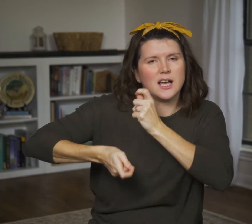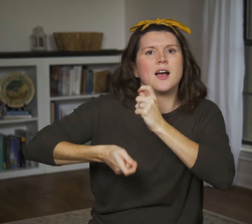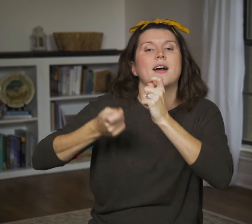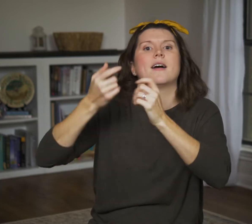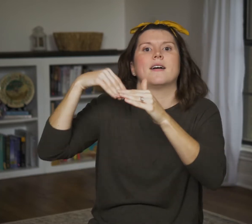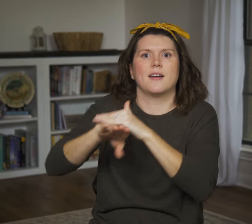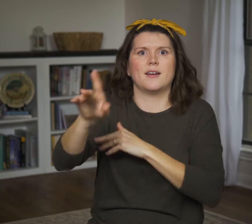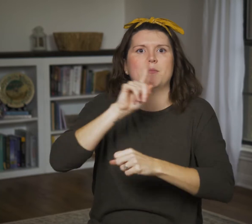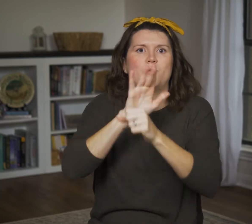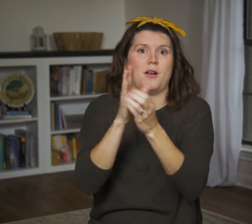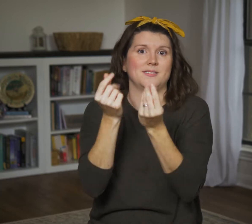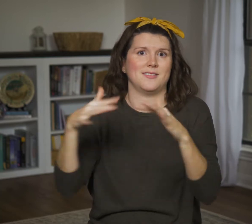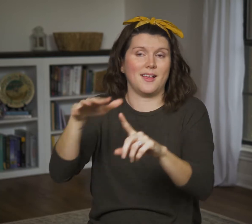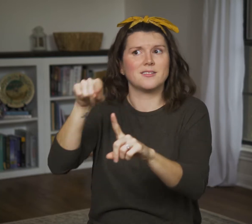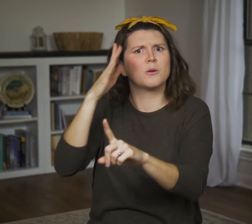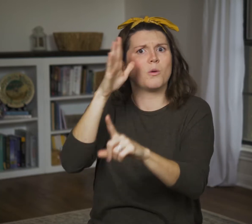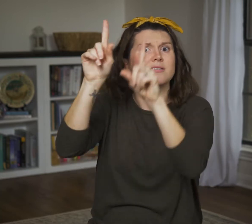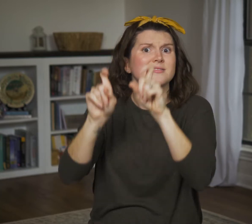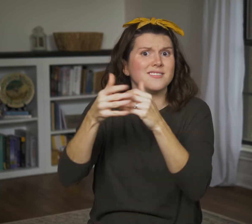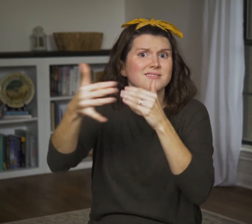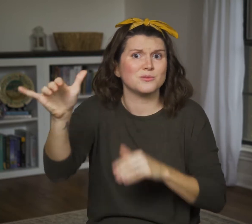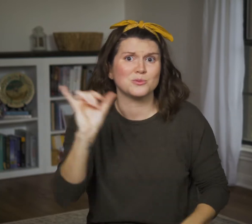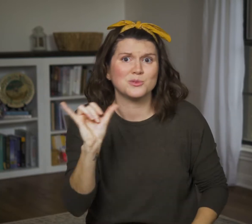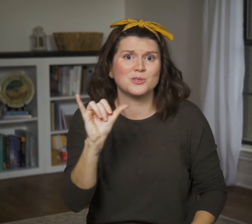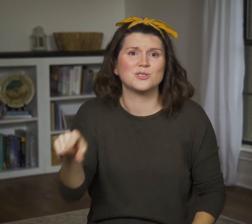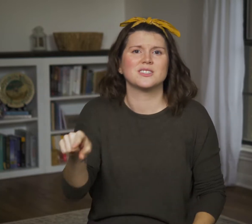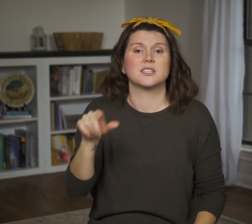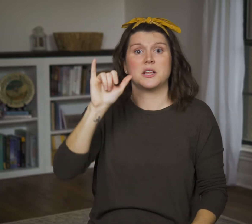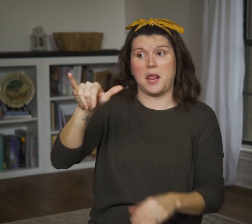and the promised land will be a test too.